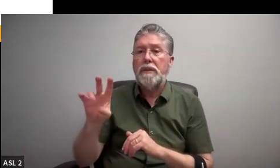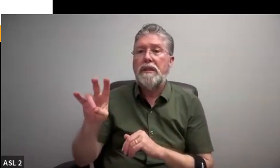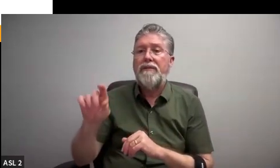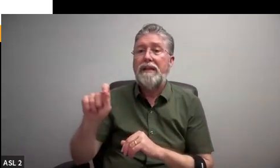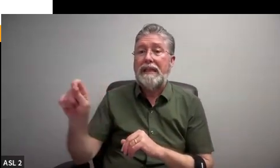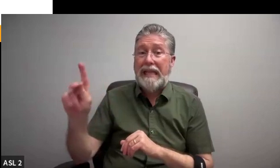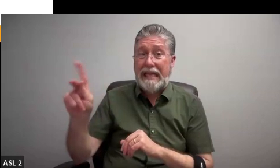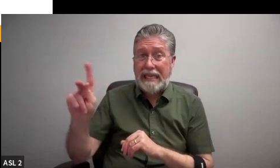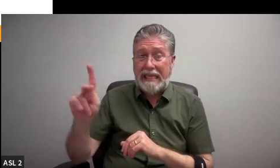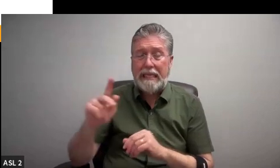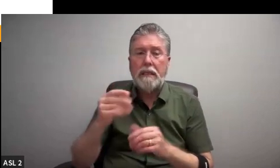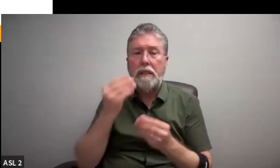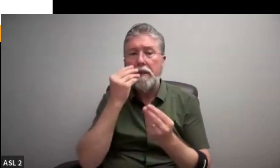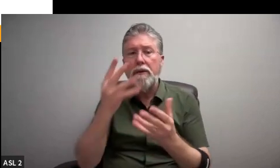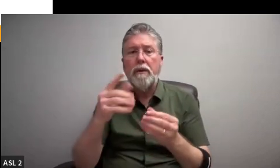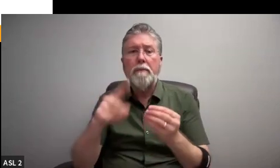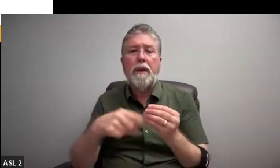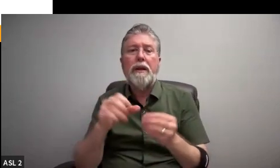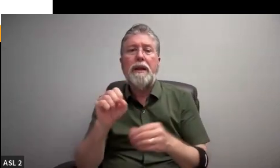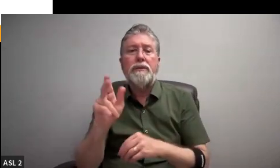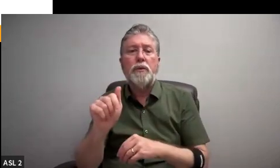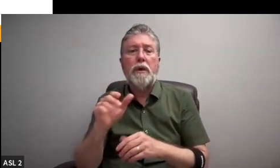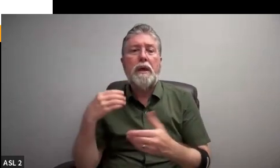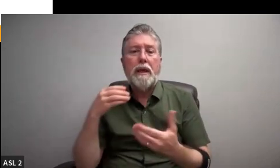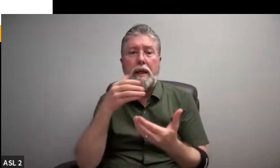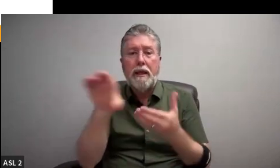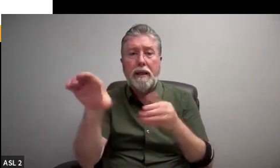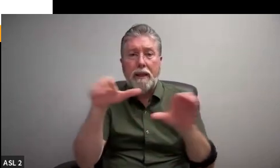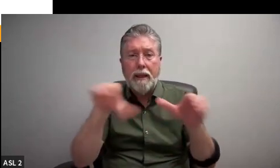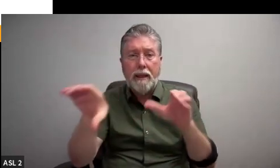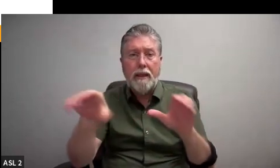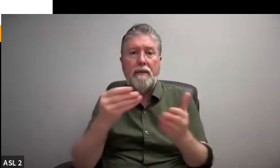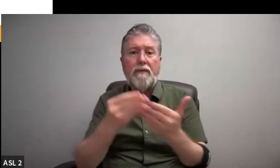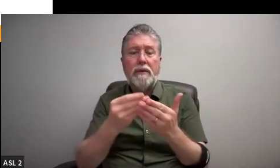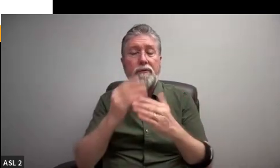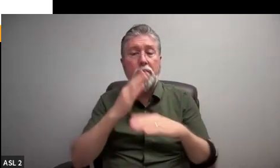information on how the SUA will allocate and use funds for prevention of elder abuse, neglect,